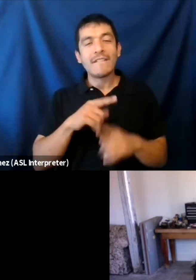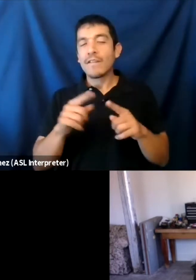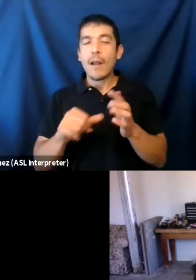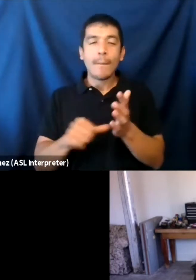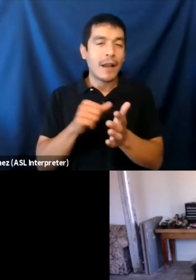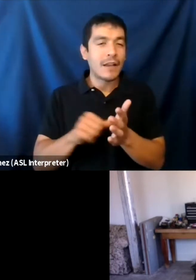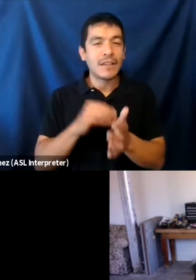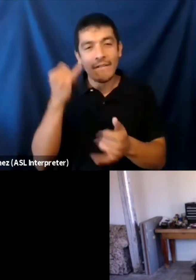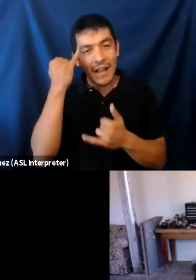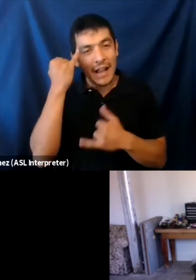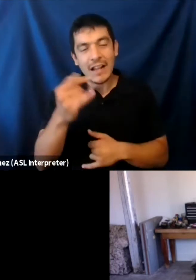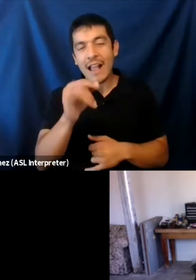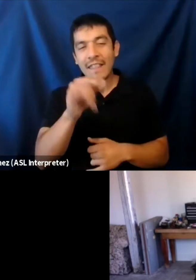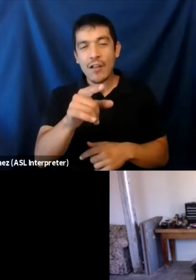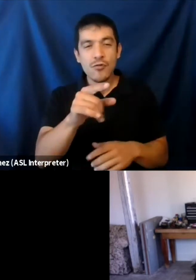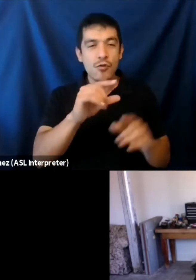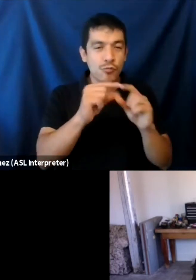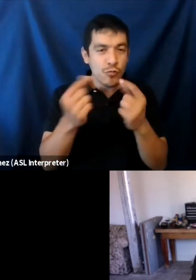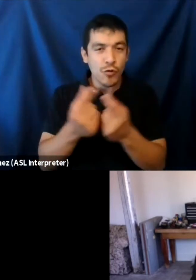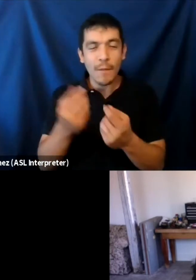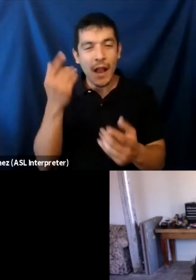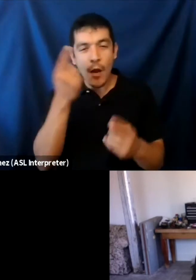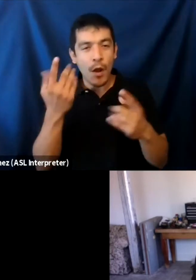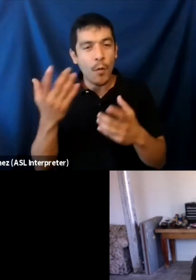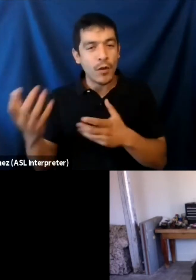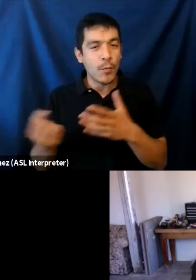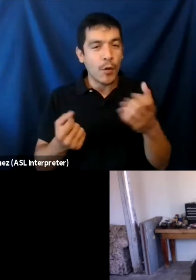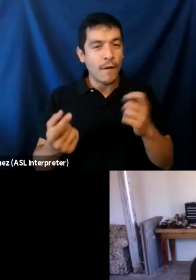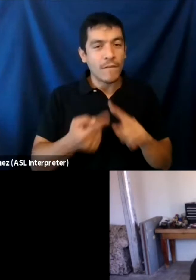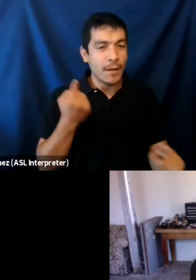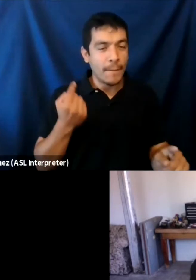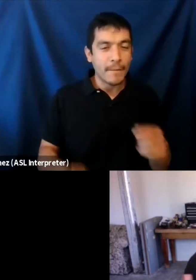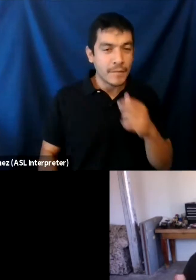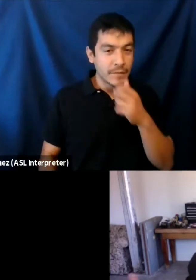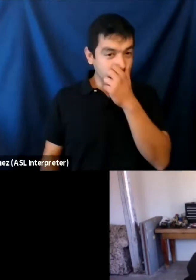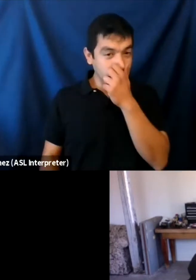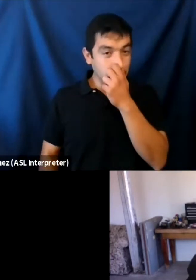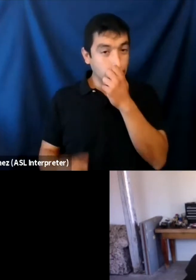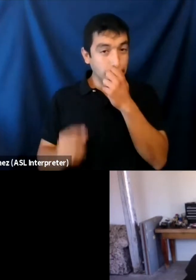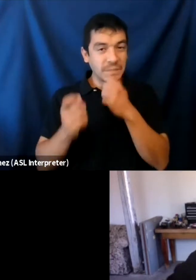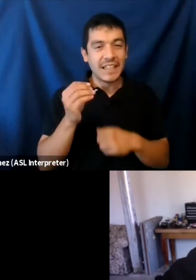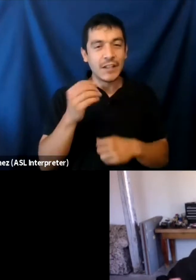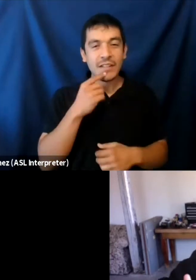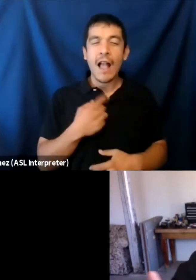that you categorize and wonder what to pull from? Yeah, I think I'm like always kind of like,